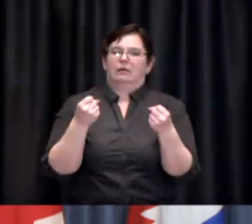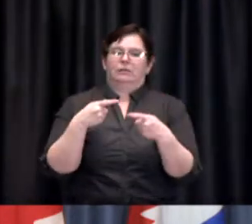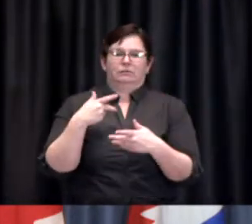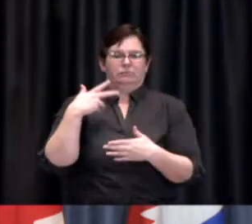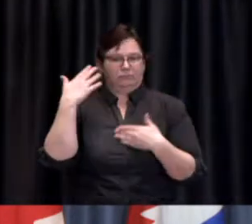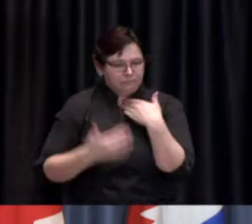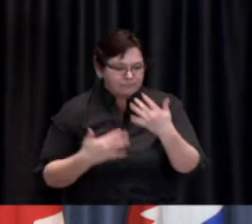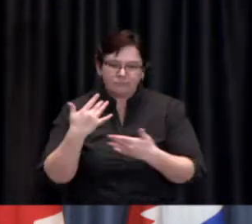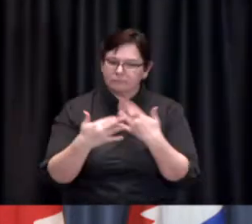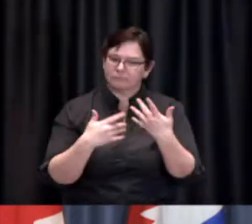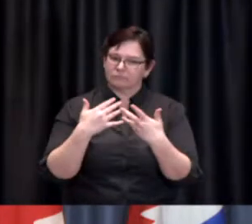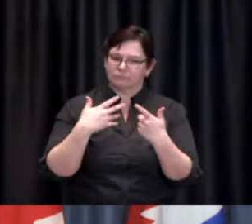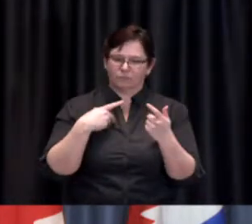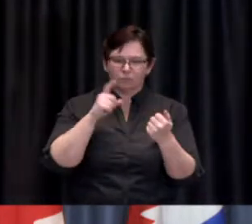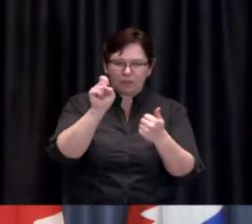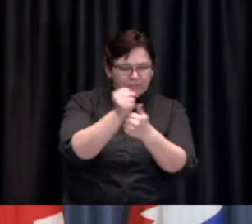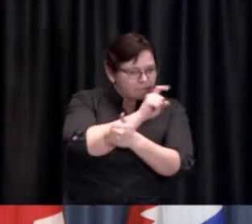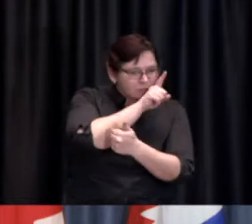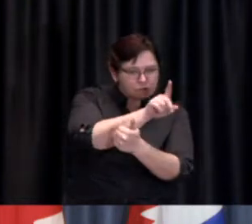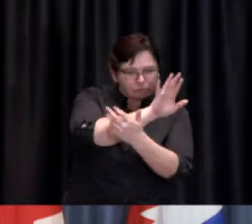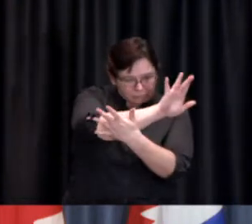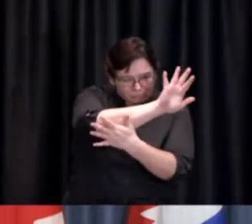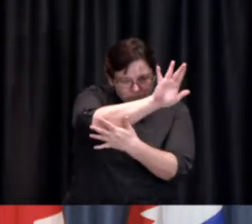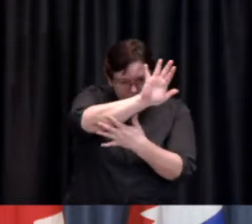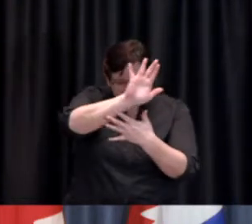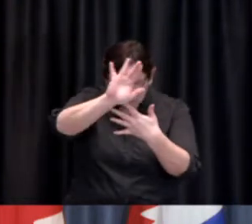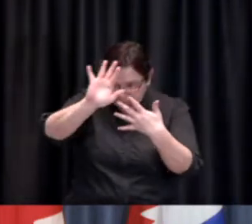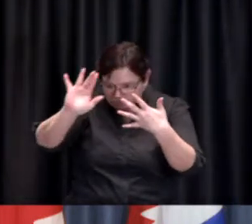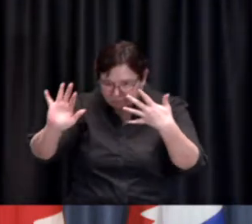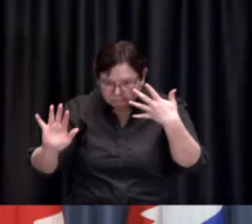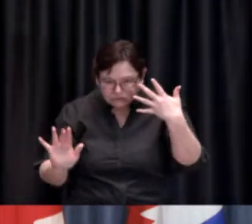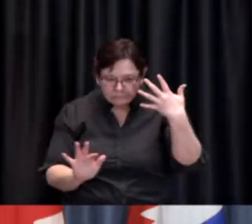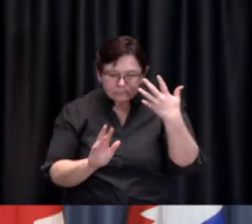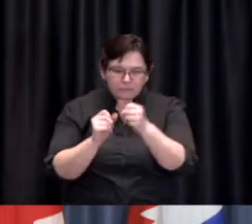operations within our city are connected and ready to go as soon as vaccine is made available.